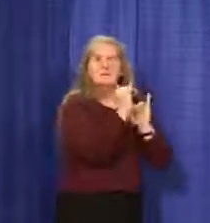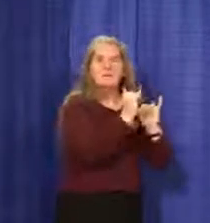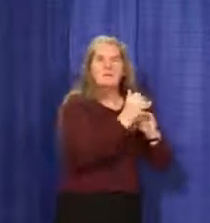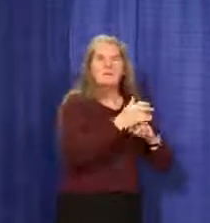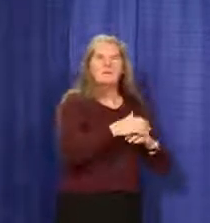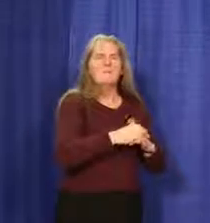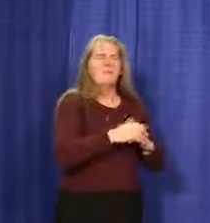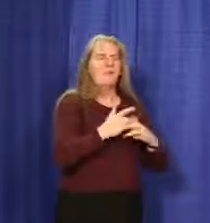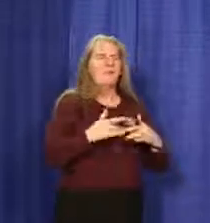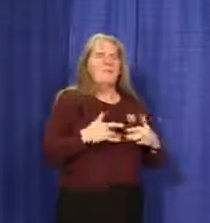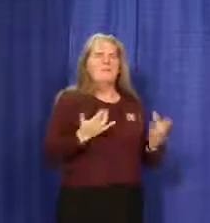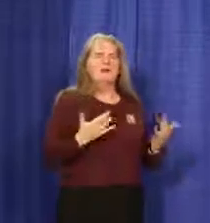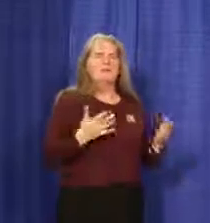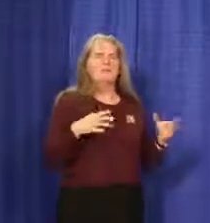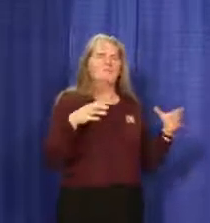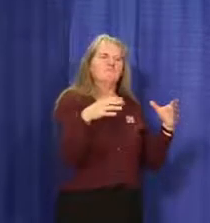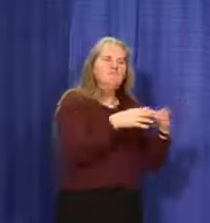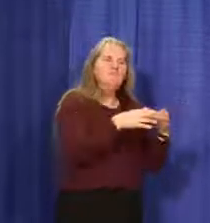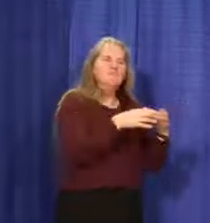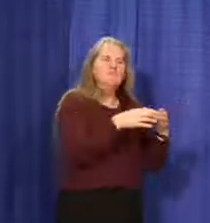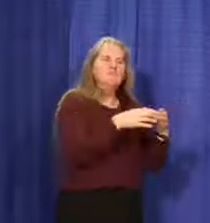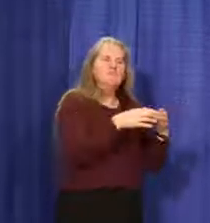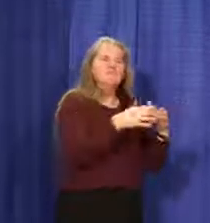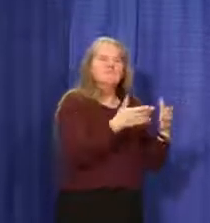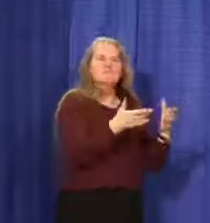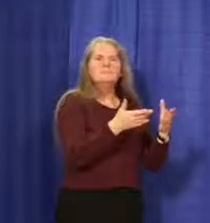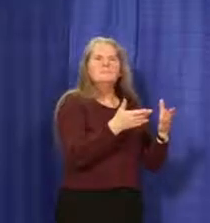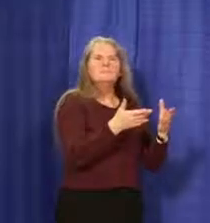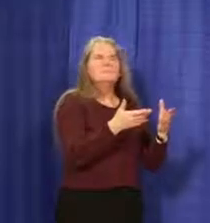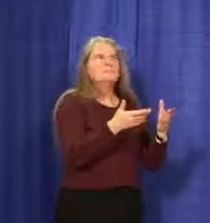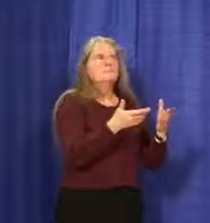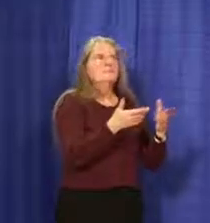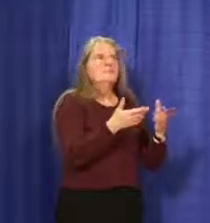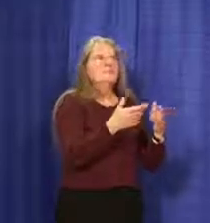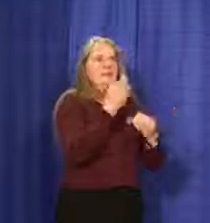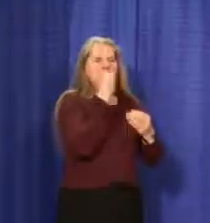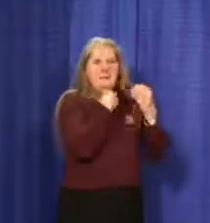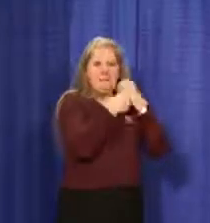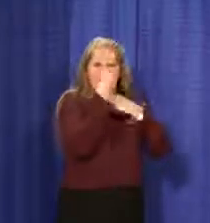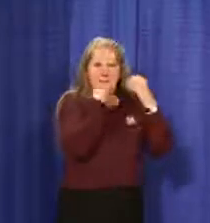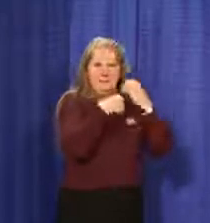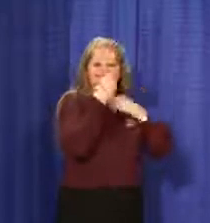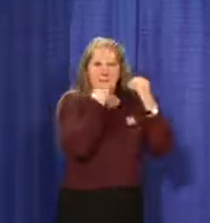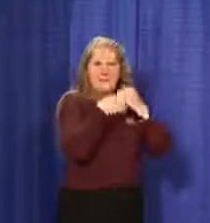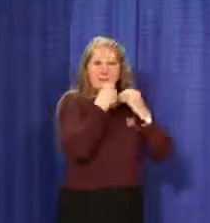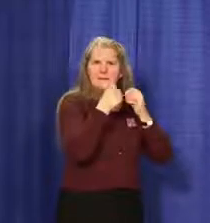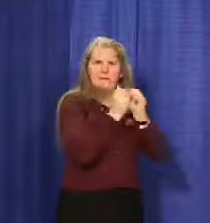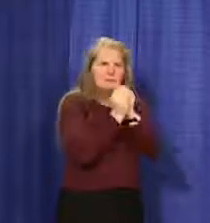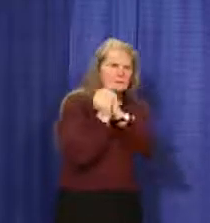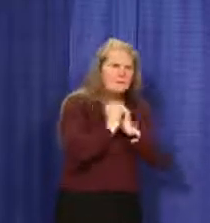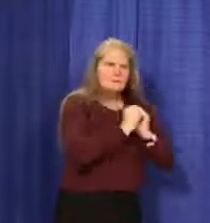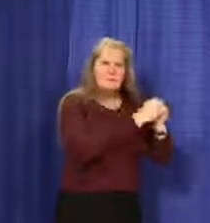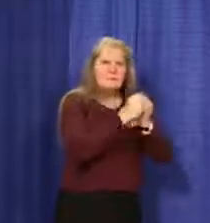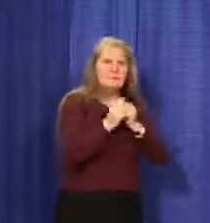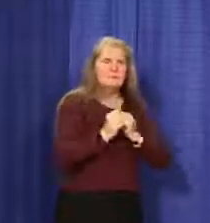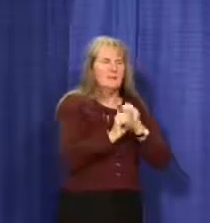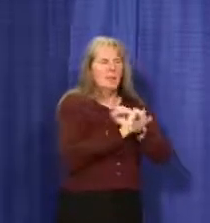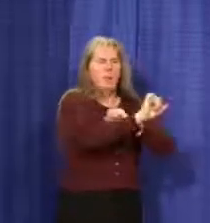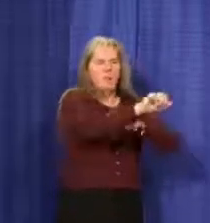members, people at a gathering, for instance at a dinner party that I talked about.